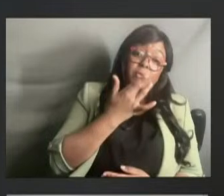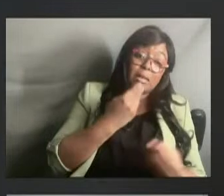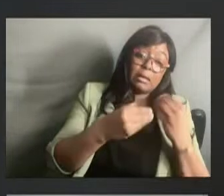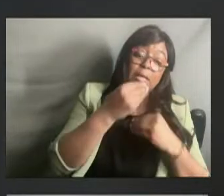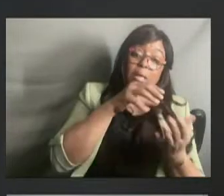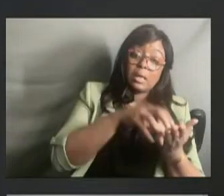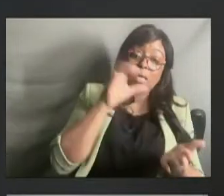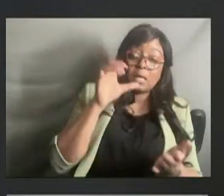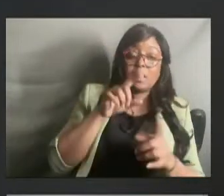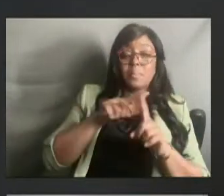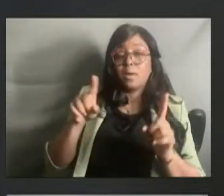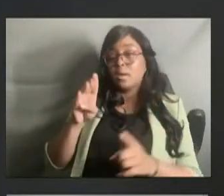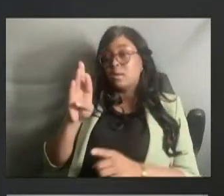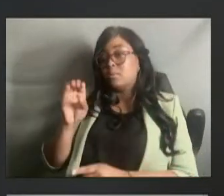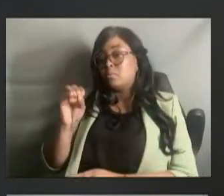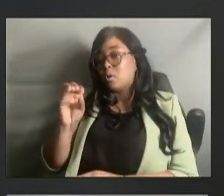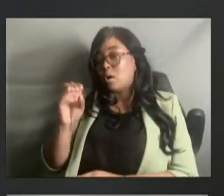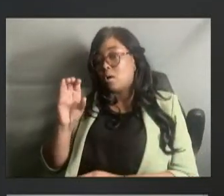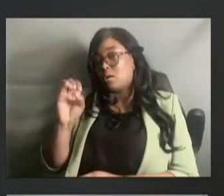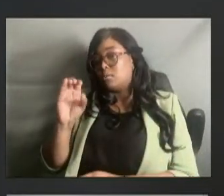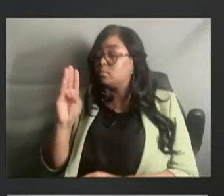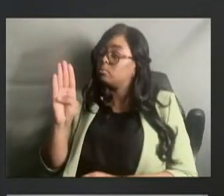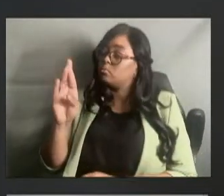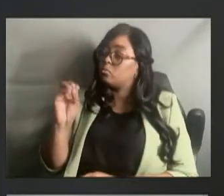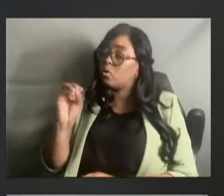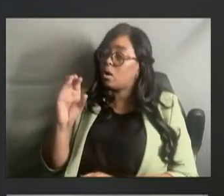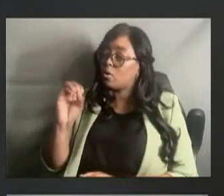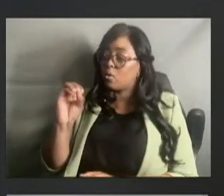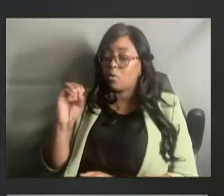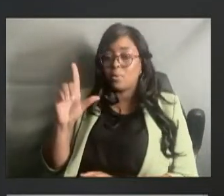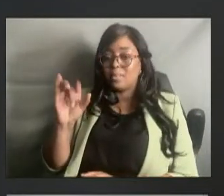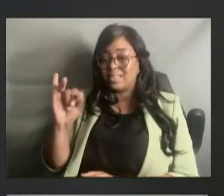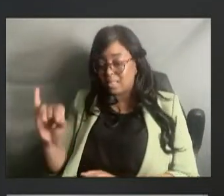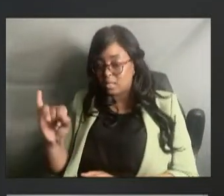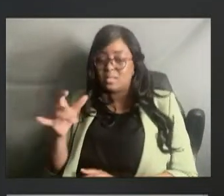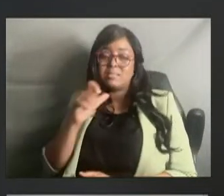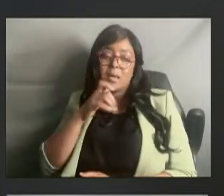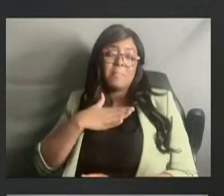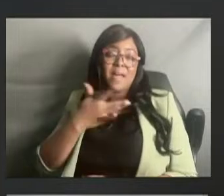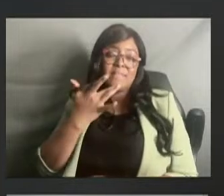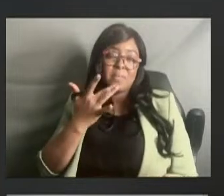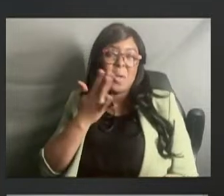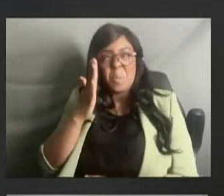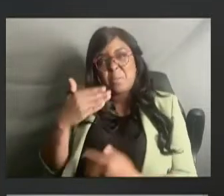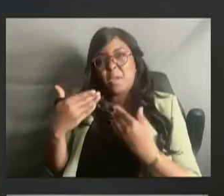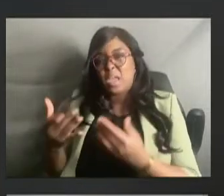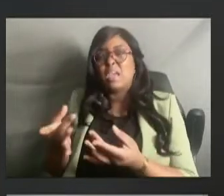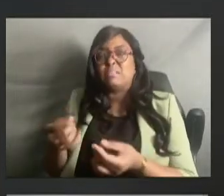vegetables. I'd rather eat cake, but and broccoli just happens to